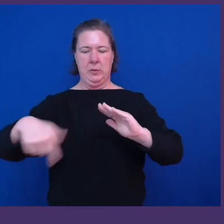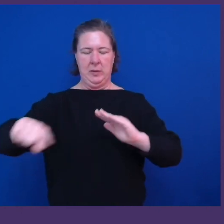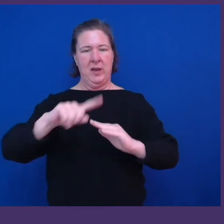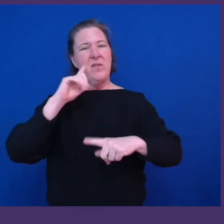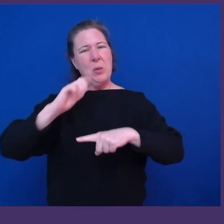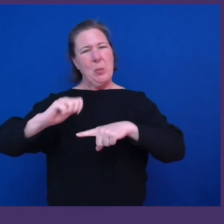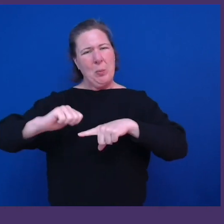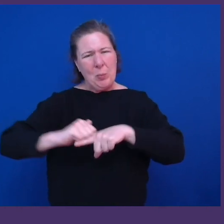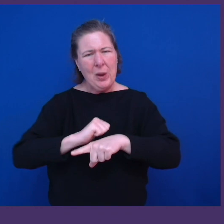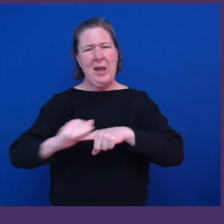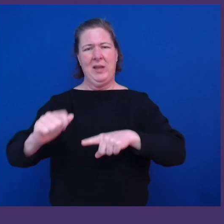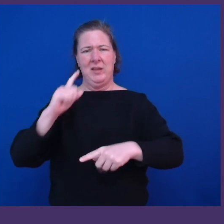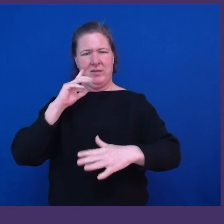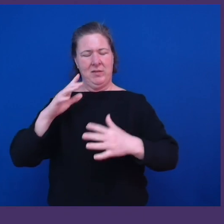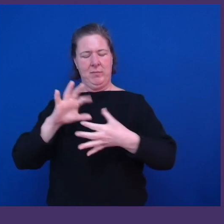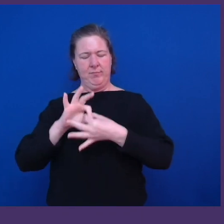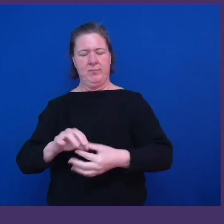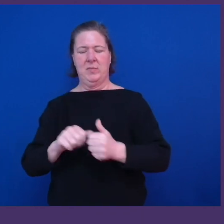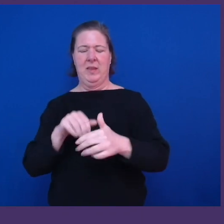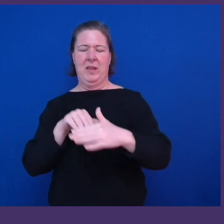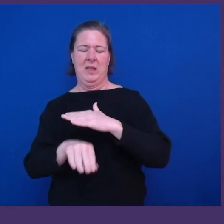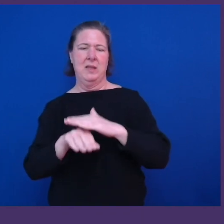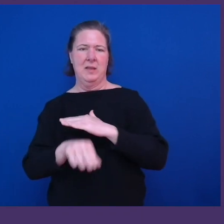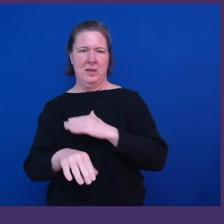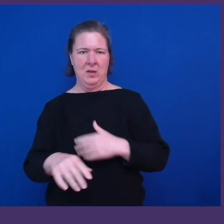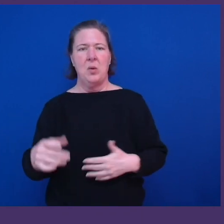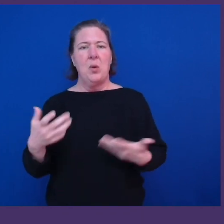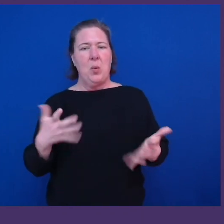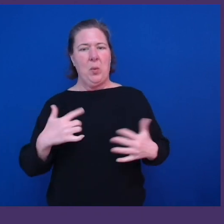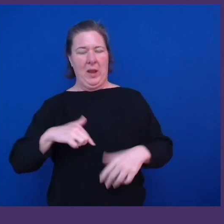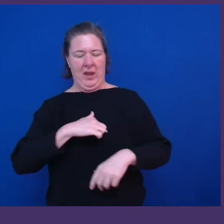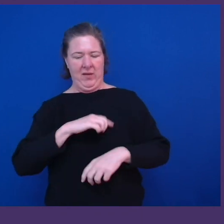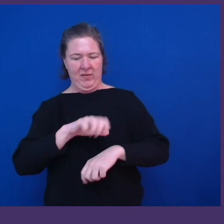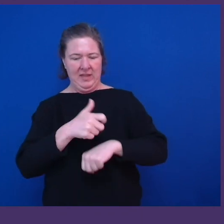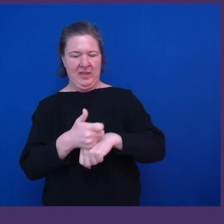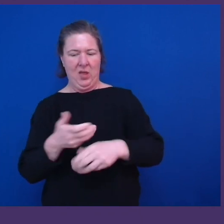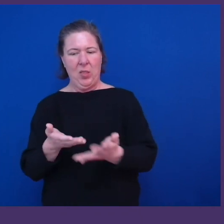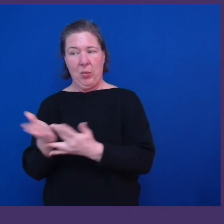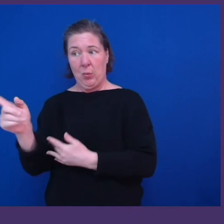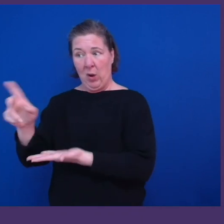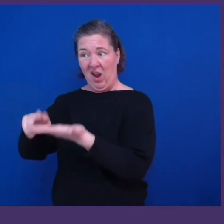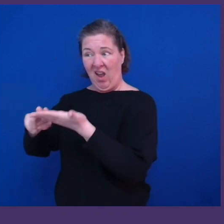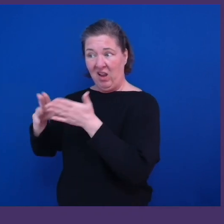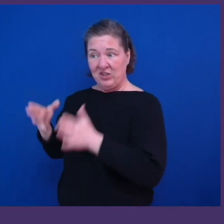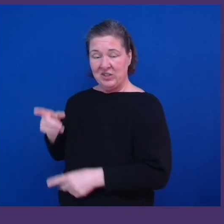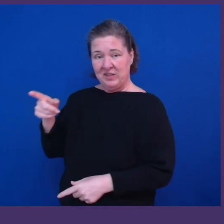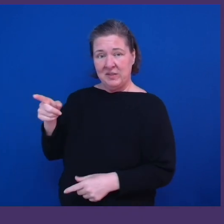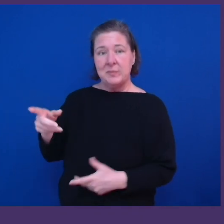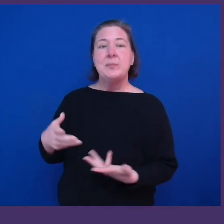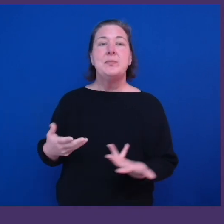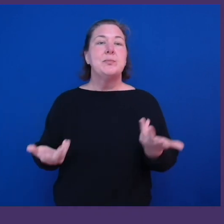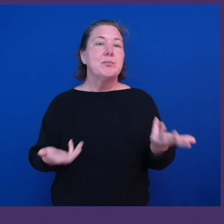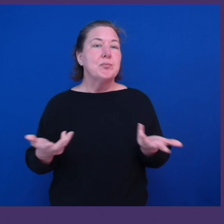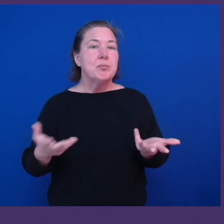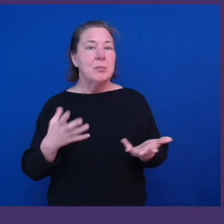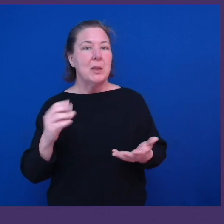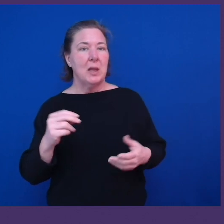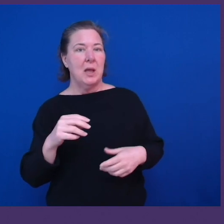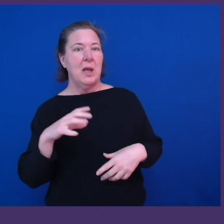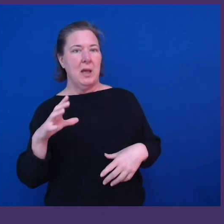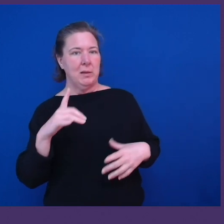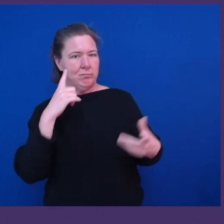We have set this work through a contractor and a consortium.